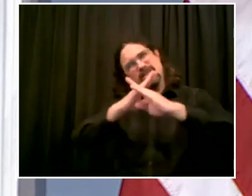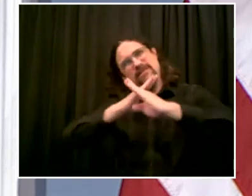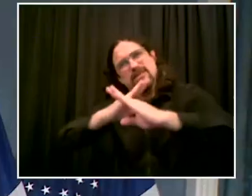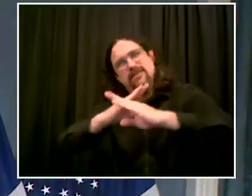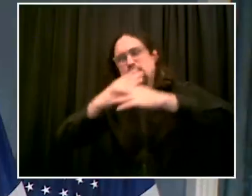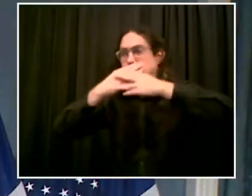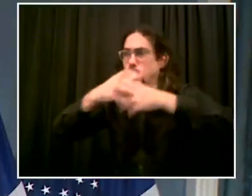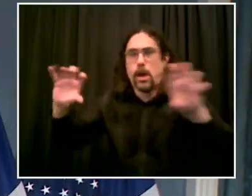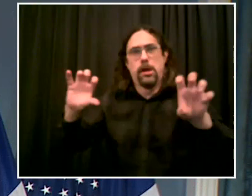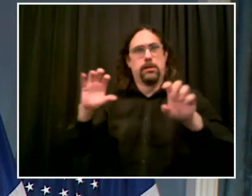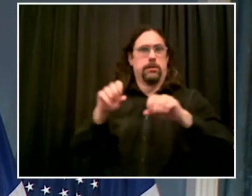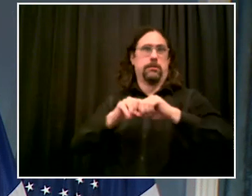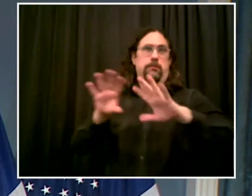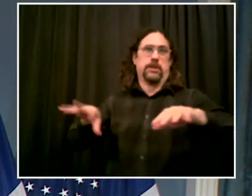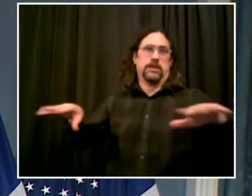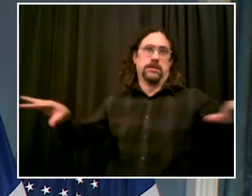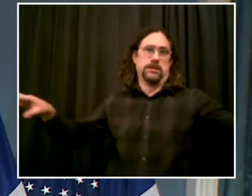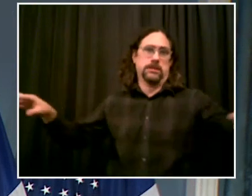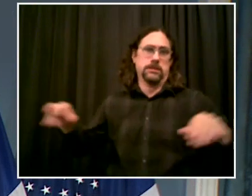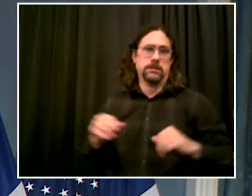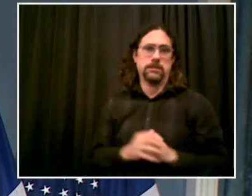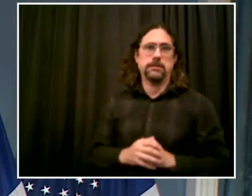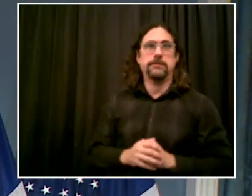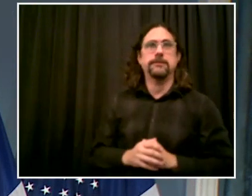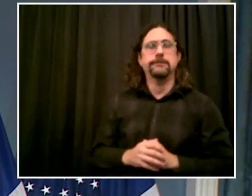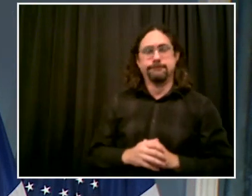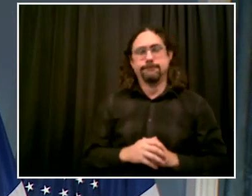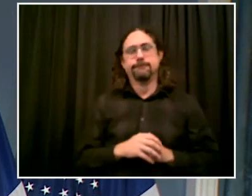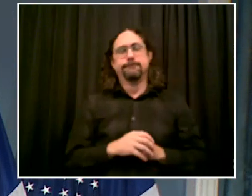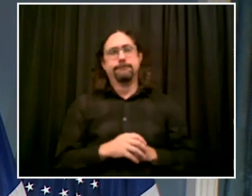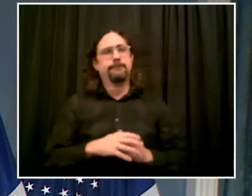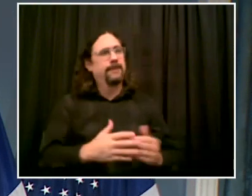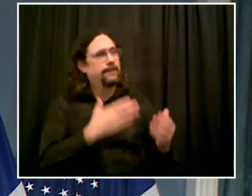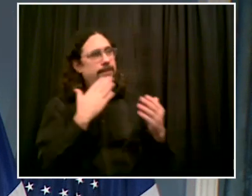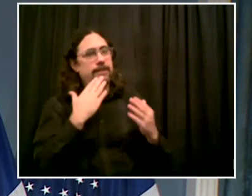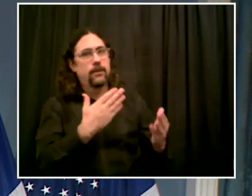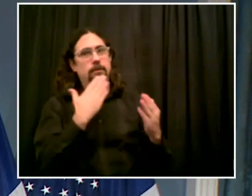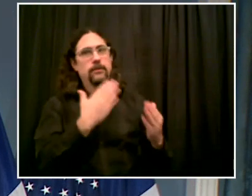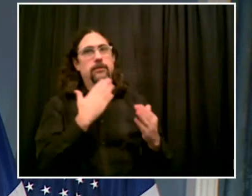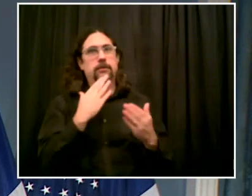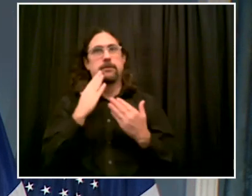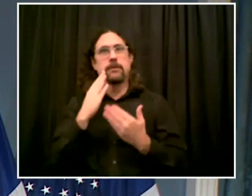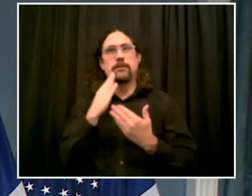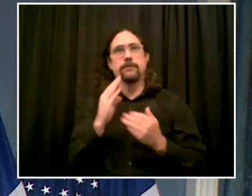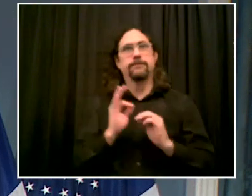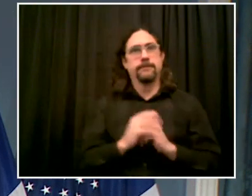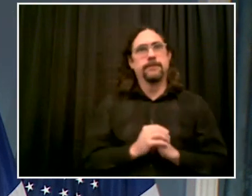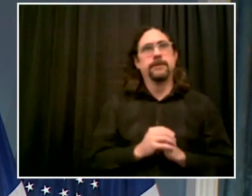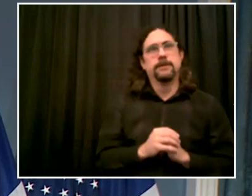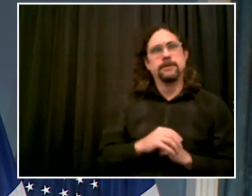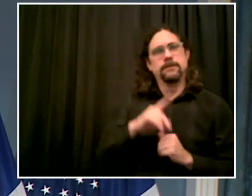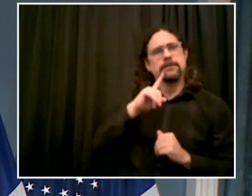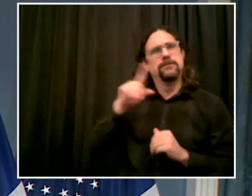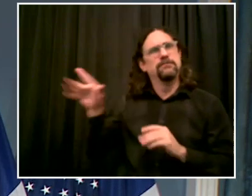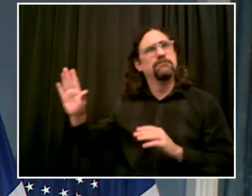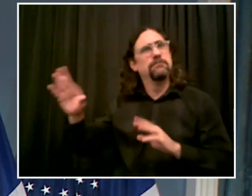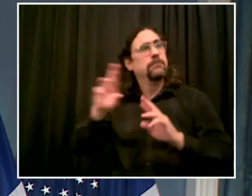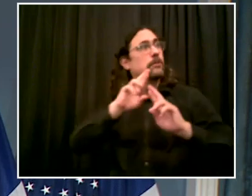AND THOSE OF YOU HATVT HAE MADE THE SACRIFICE TO ISOLATE IN A HOTEL SO THAT WE CAN STOP THE VIRUS IN ITS